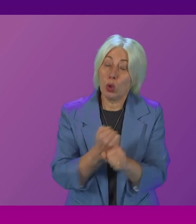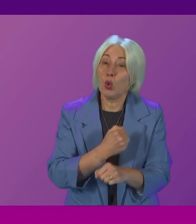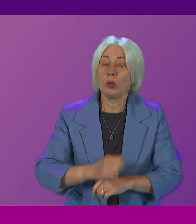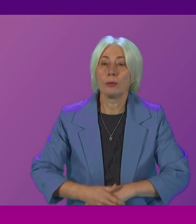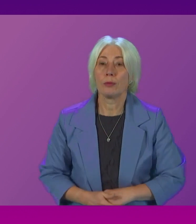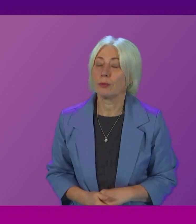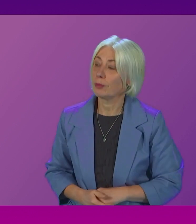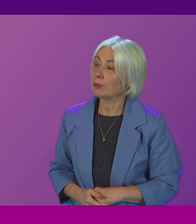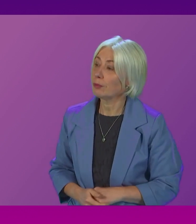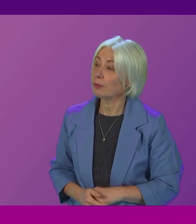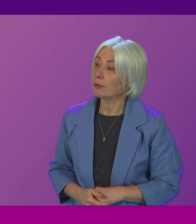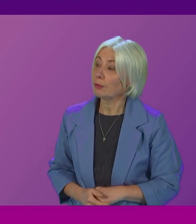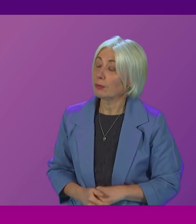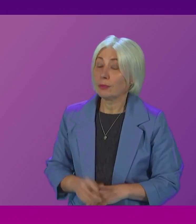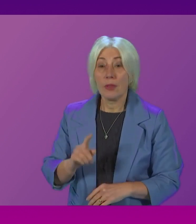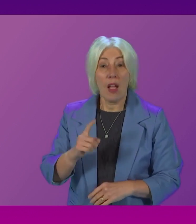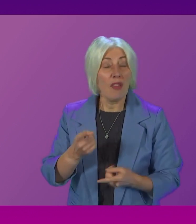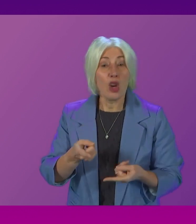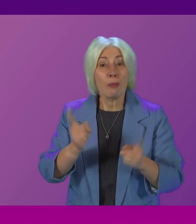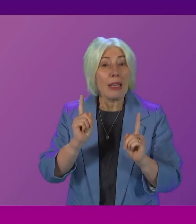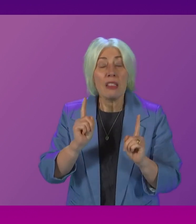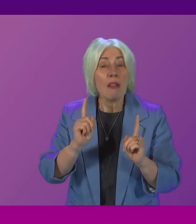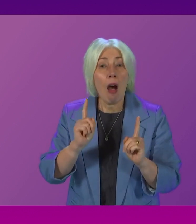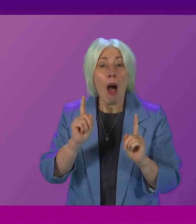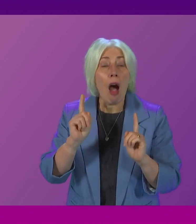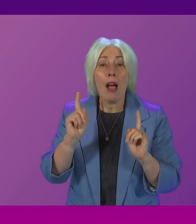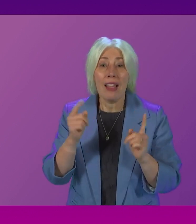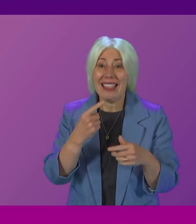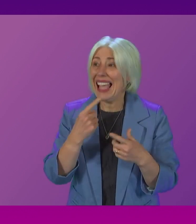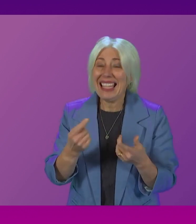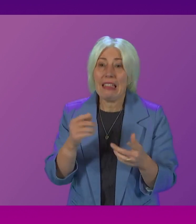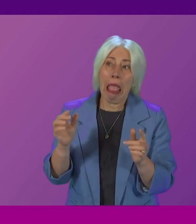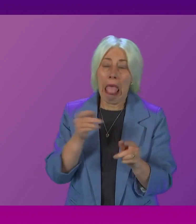The fact that the First Minister cannot escape from is that performance is getting worse,